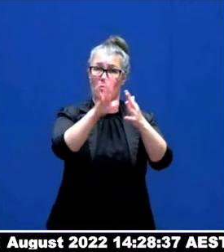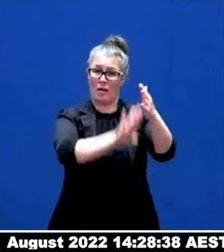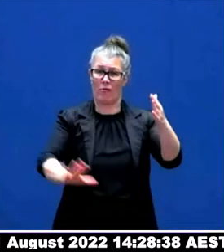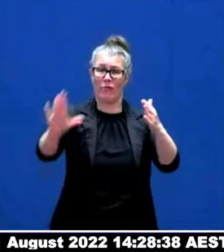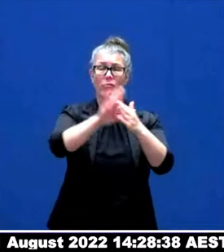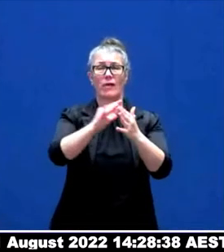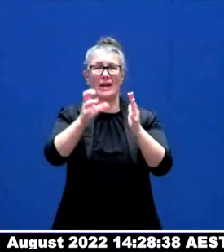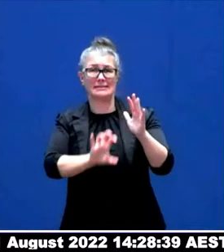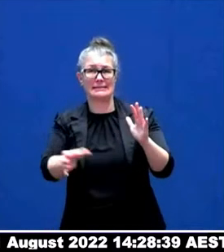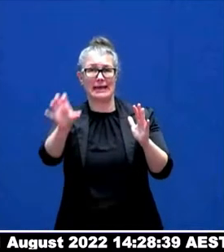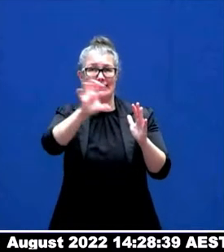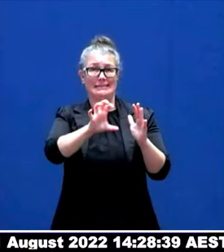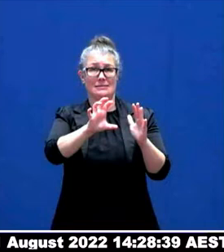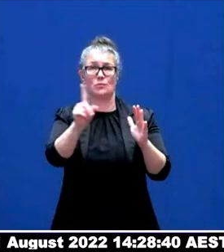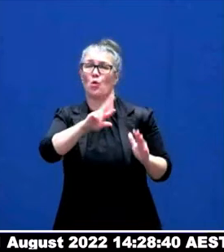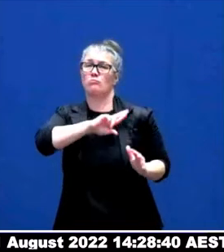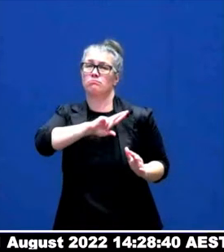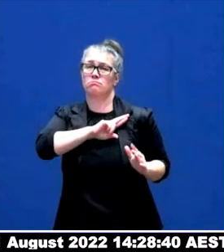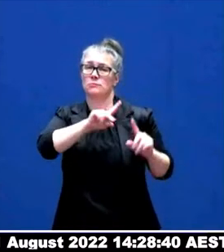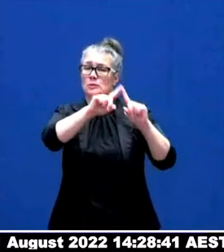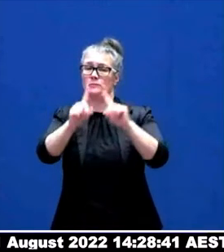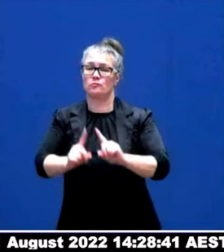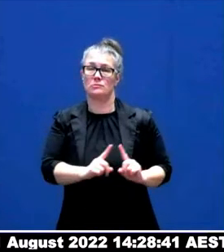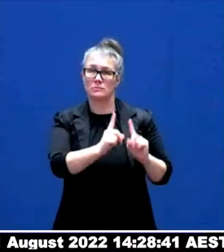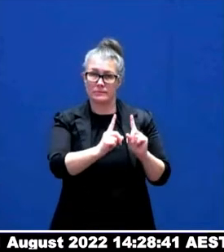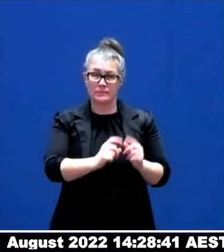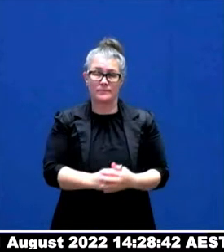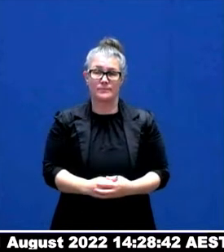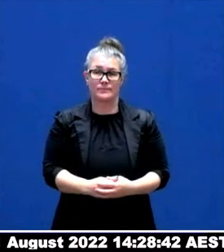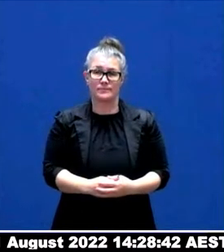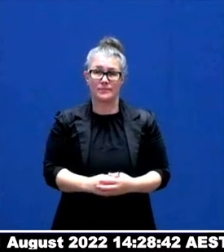But it's not inevitable, is it?